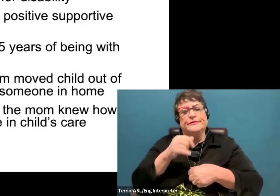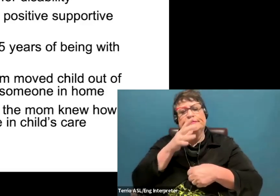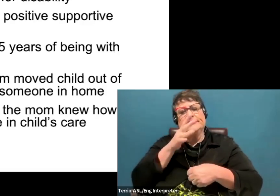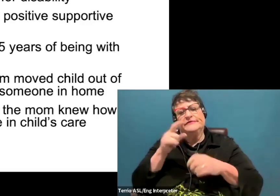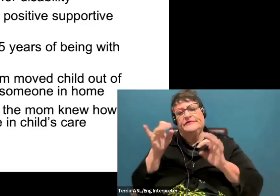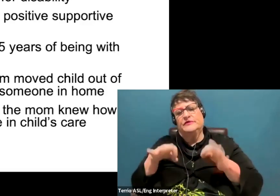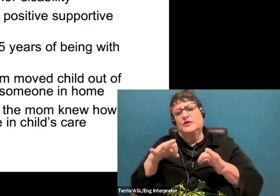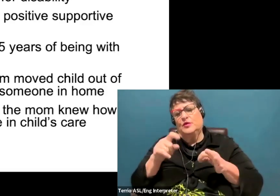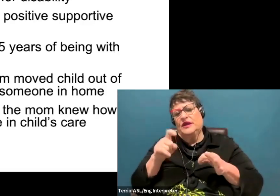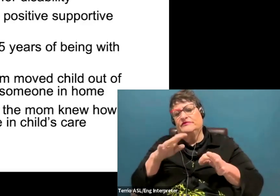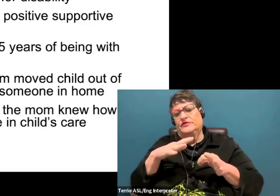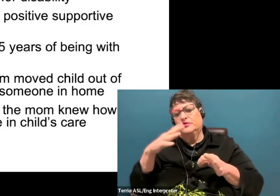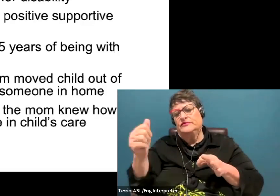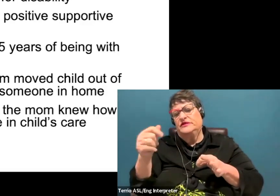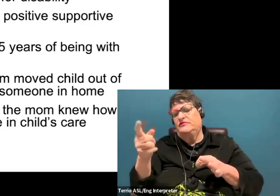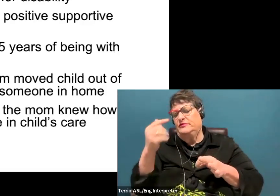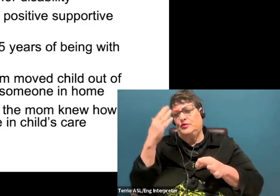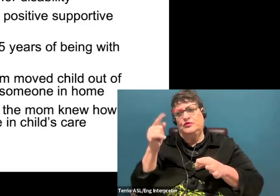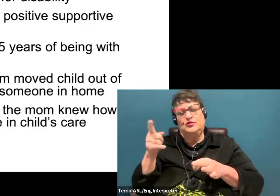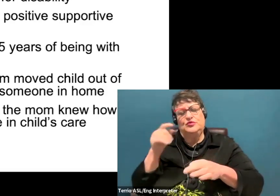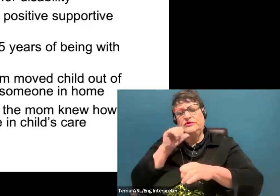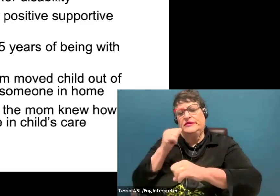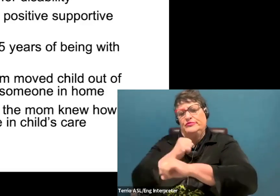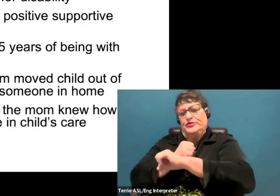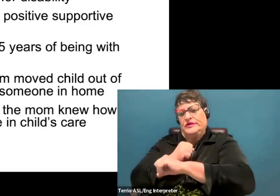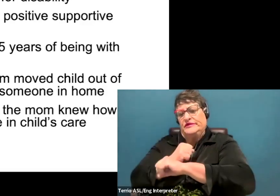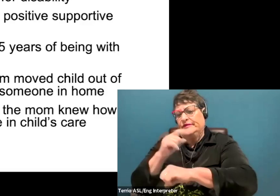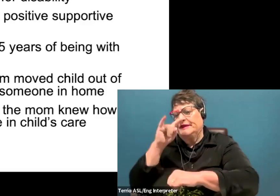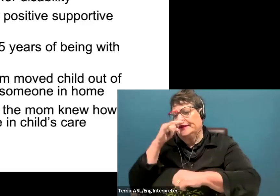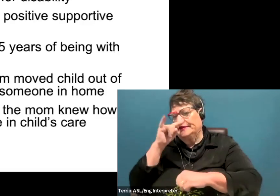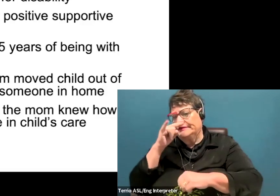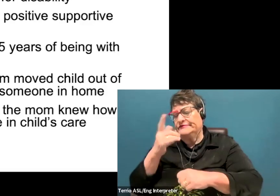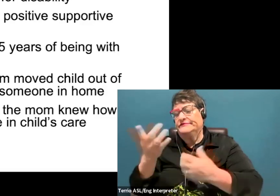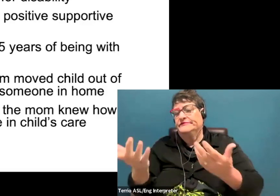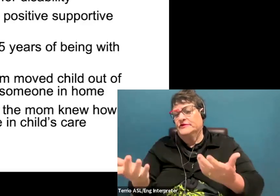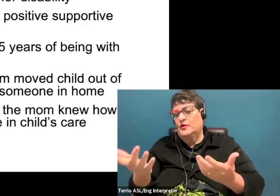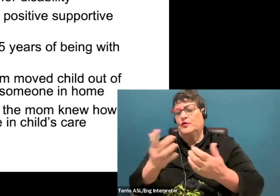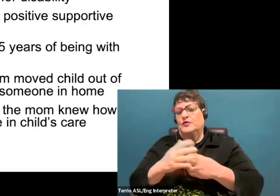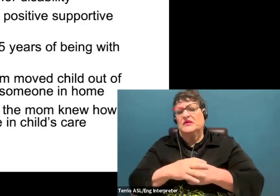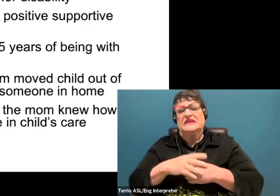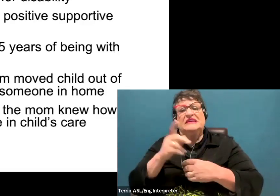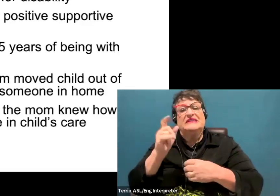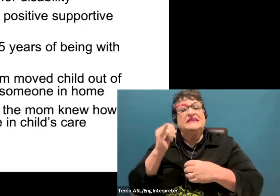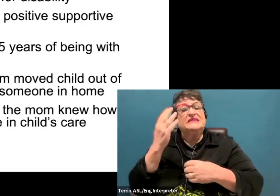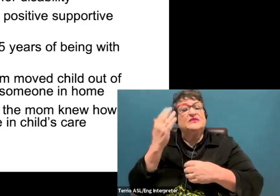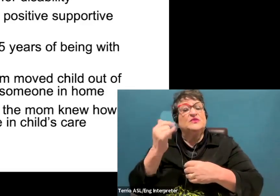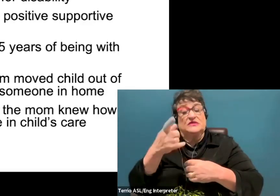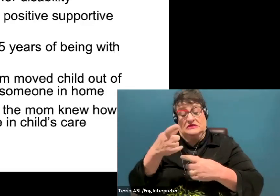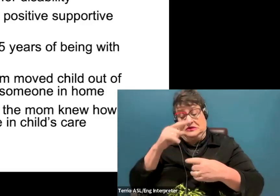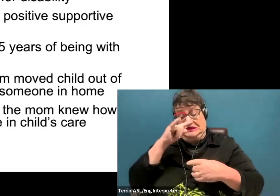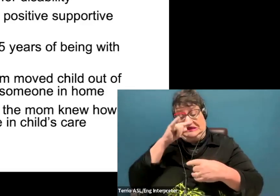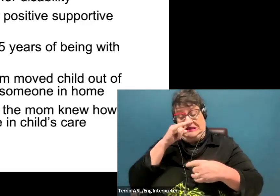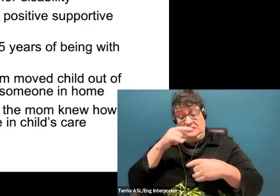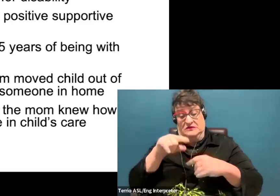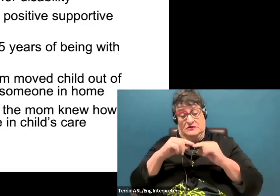because you guys are not protecting my kid. And then also when you're looking at how the kid is in the group home, when the kid had high needs,